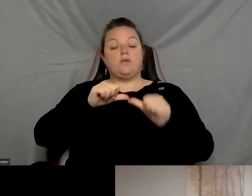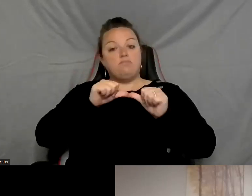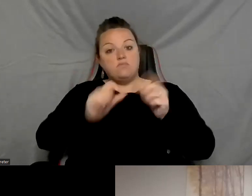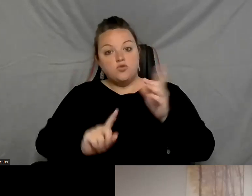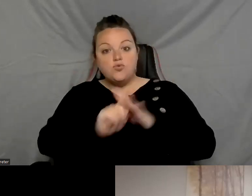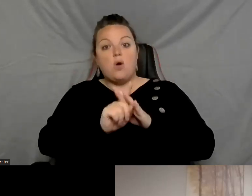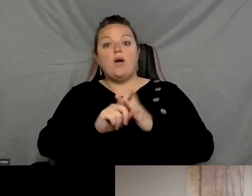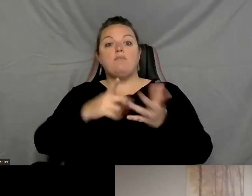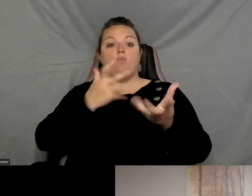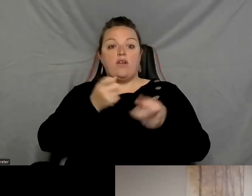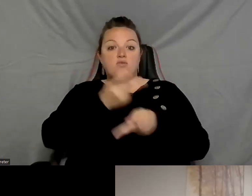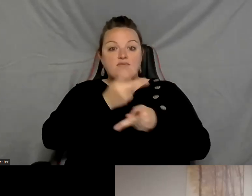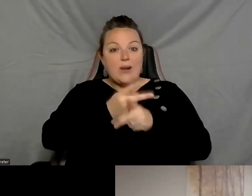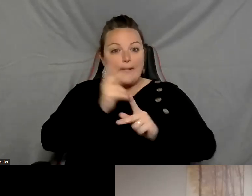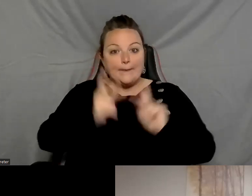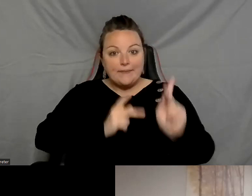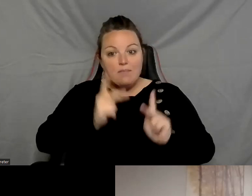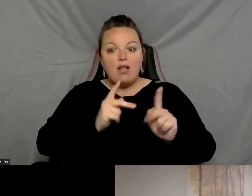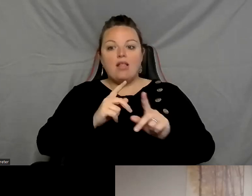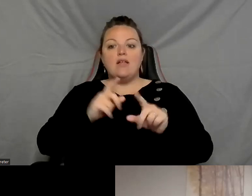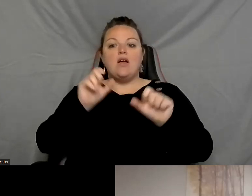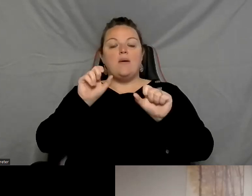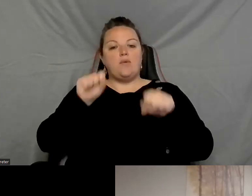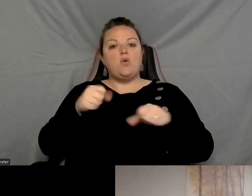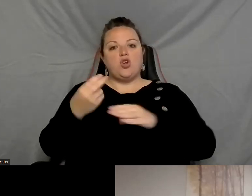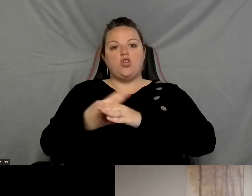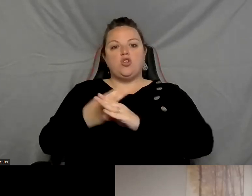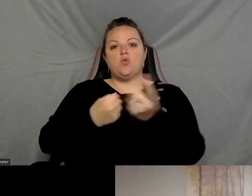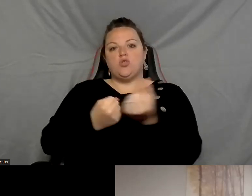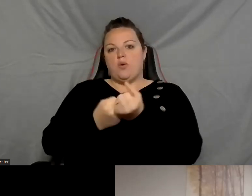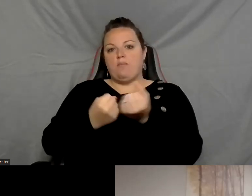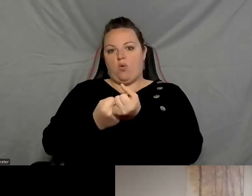take care of people, but we could use the support through the so we don't burn ourselves